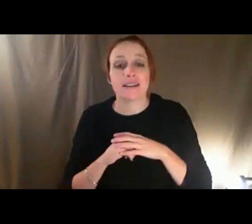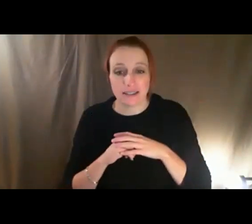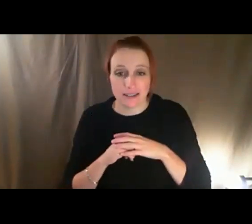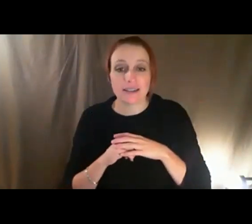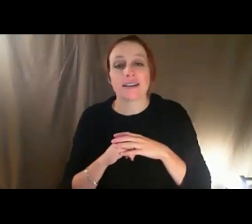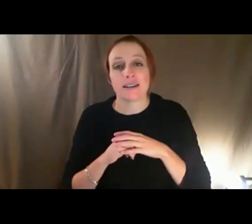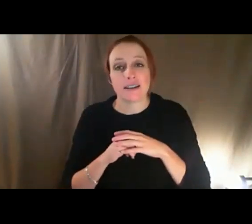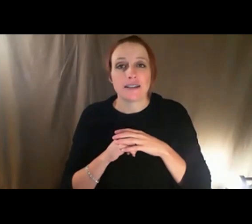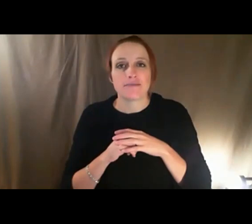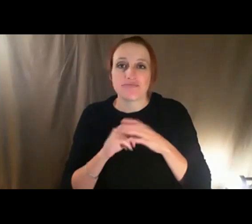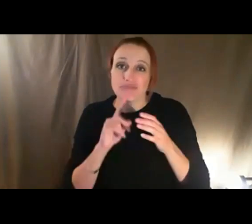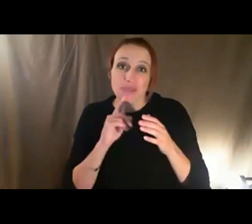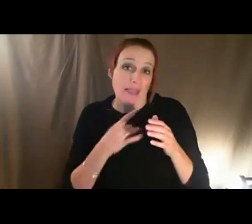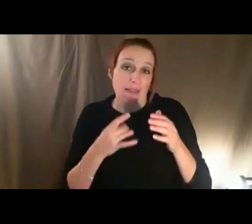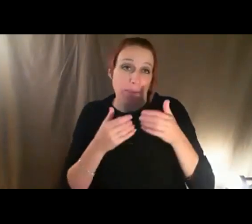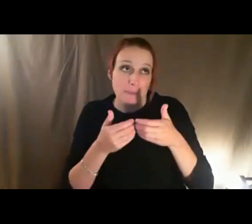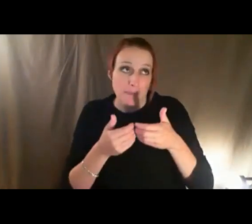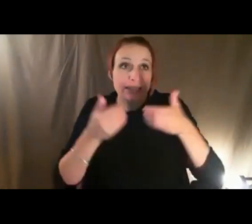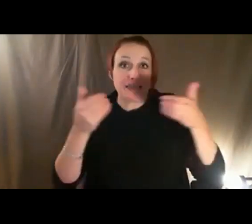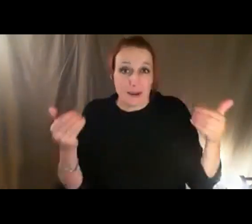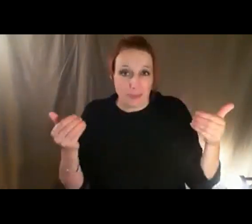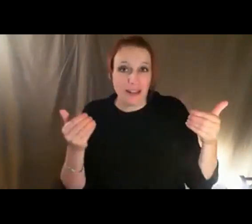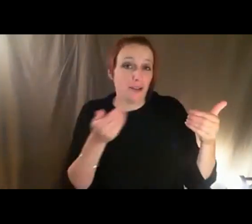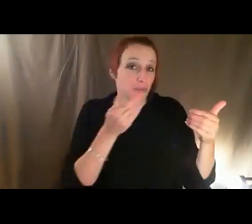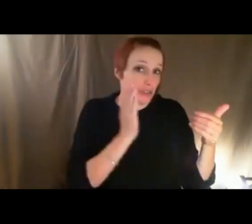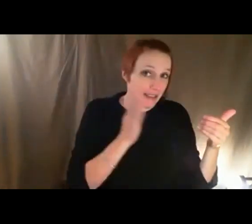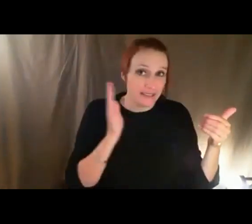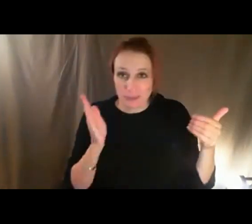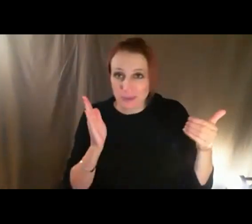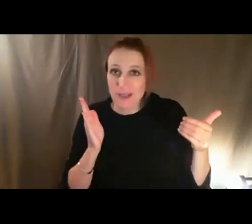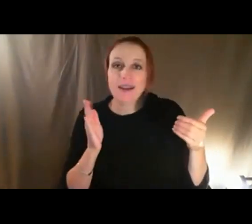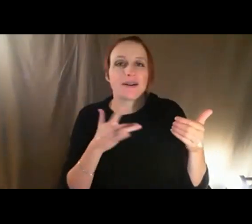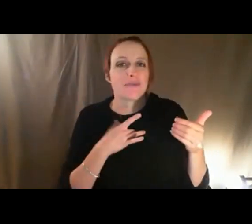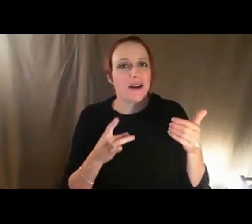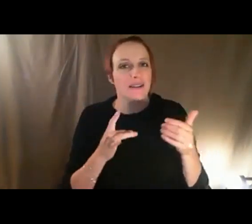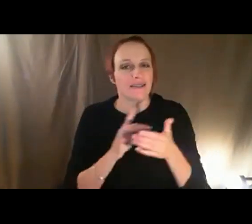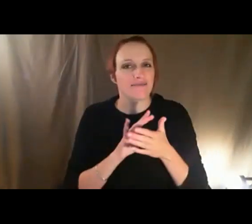So, merging the two was a nice challenge that I accepted from Laura.